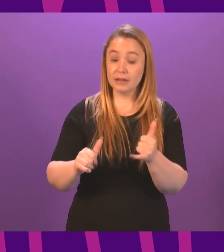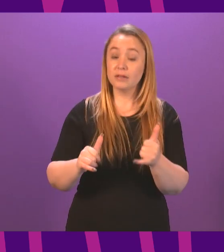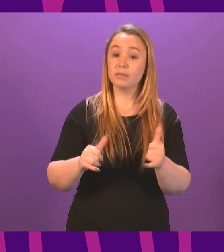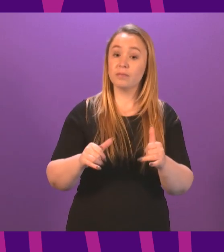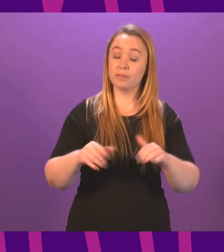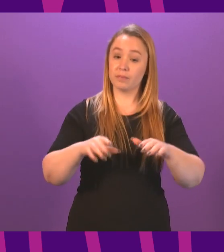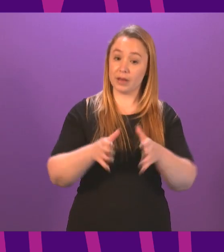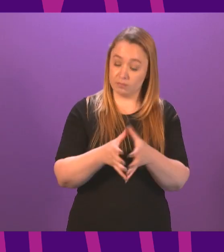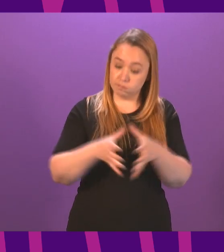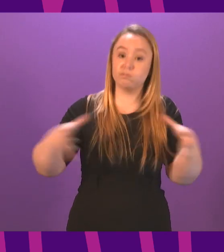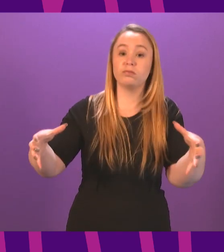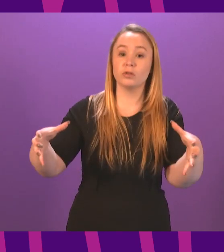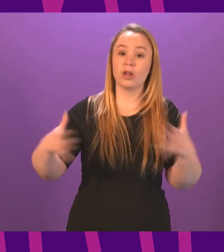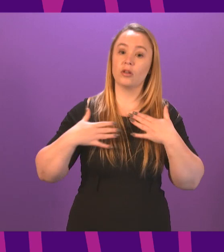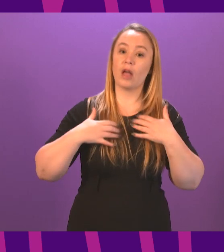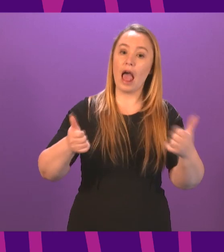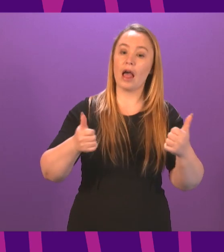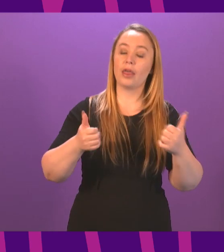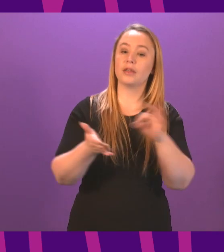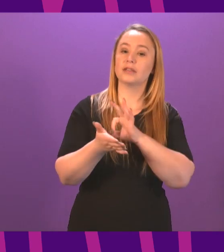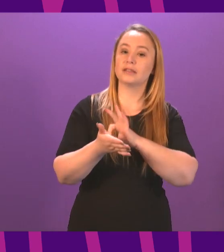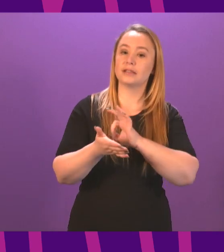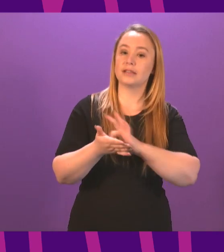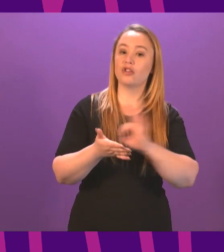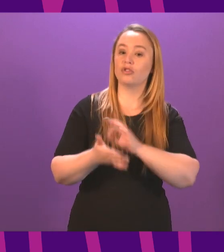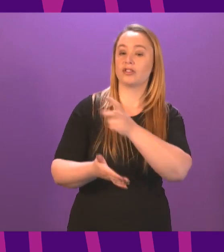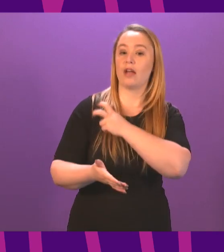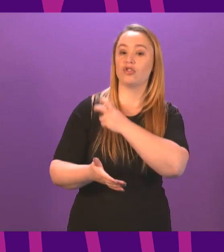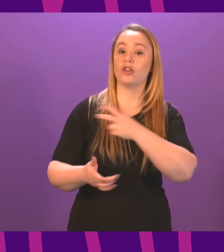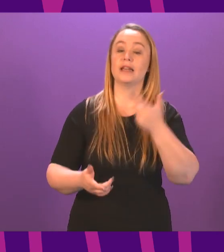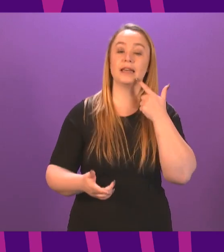will make a statement to the Parliament next week setting out the next steps of our polymerase